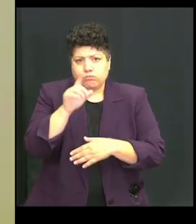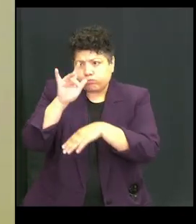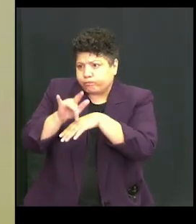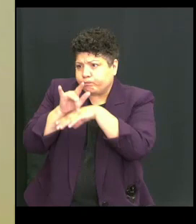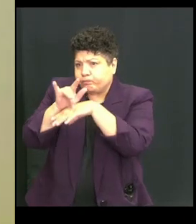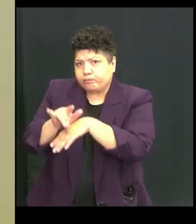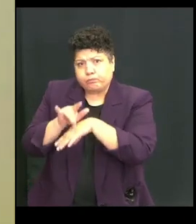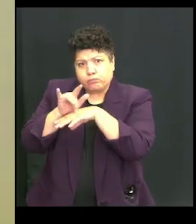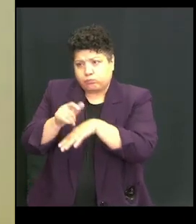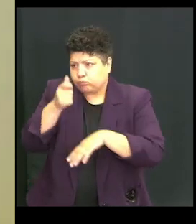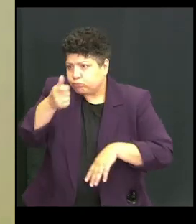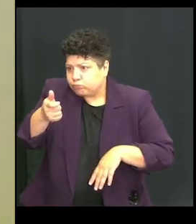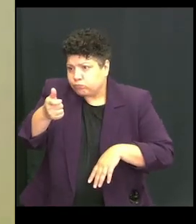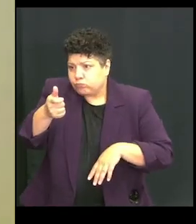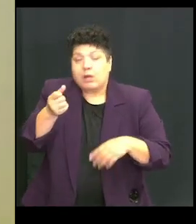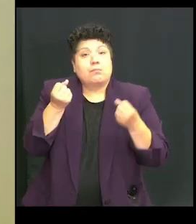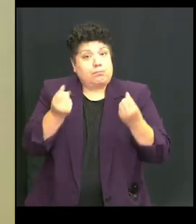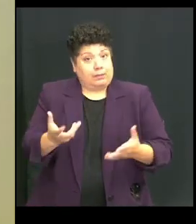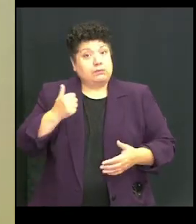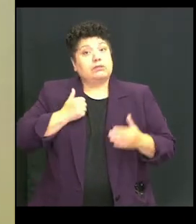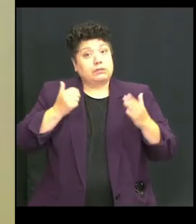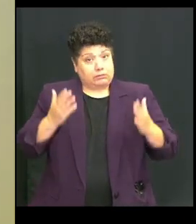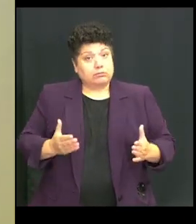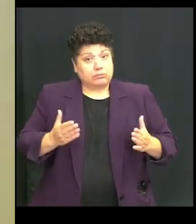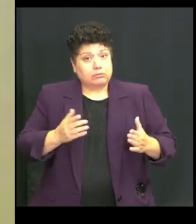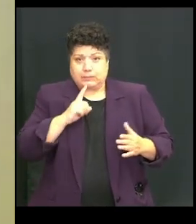And I think a lot of Canadians are like that.